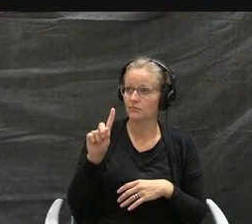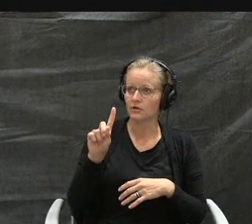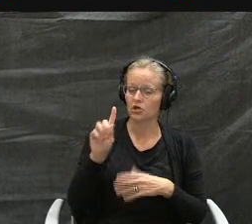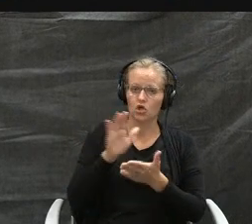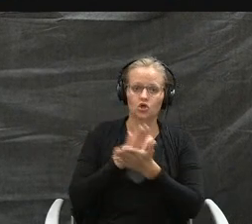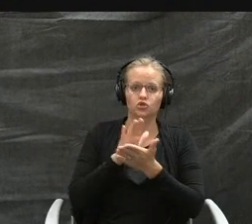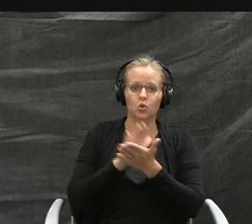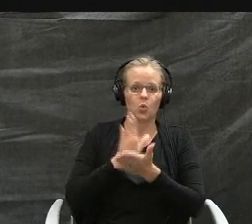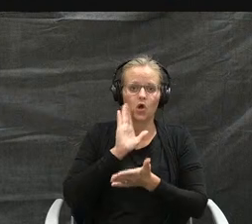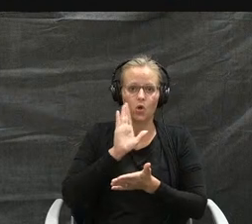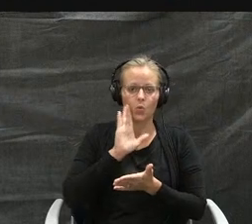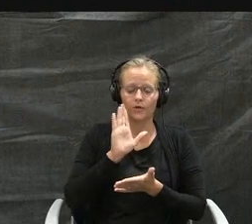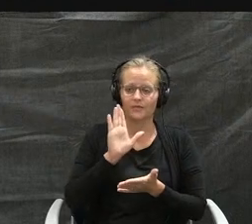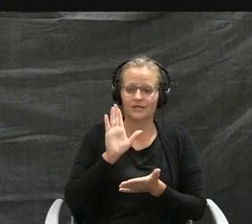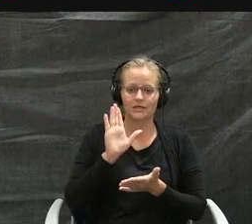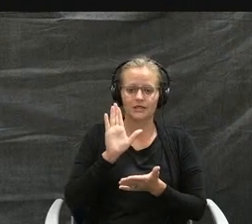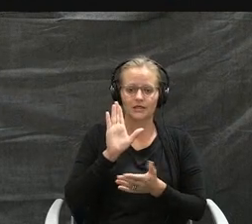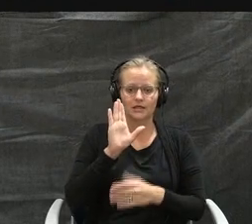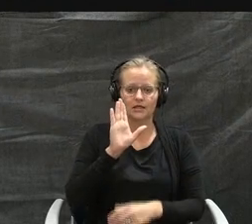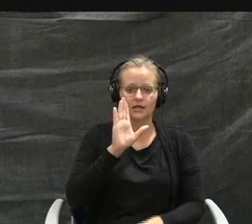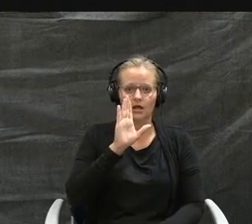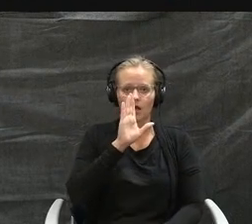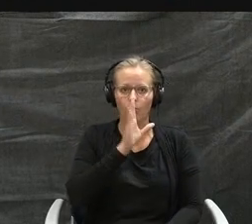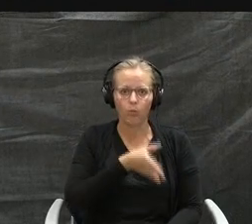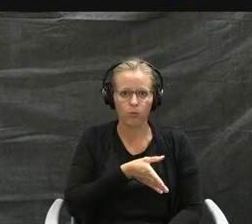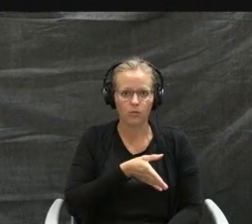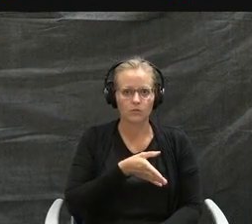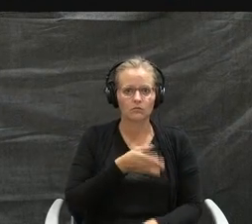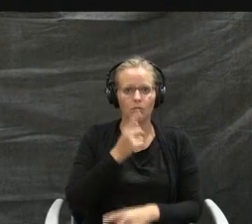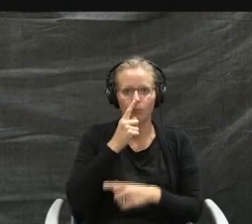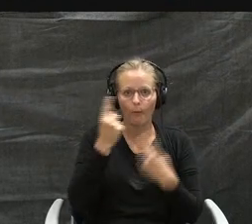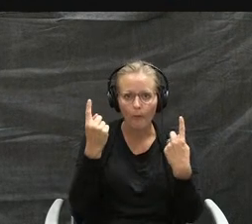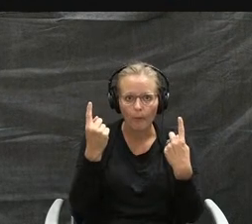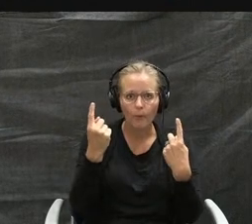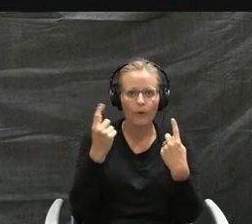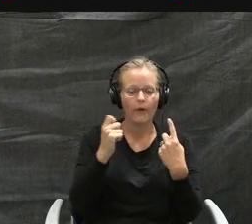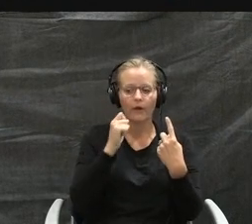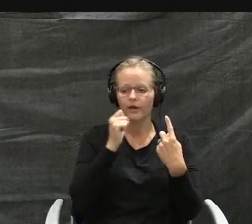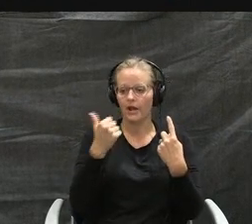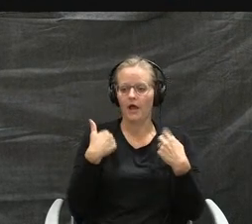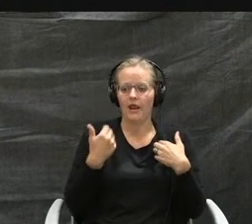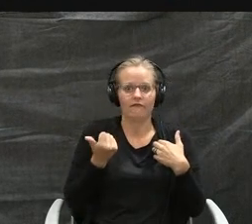And so, uh, lacking of any personal interaction.